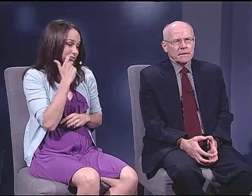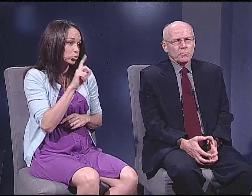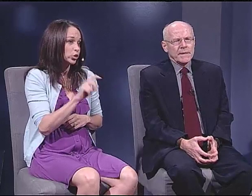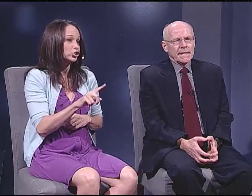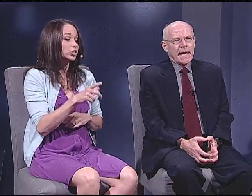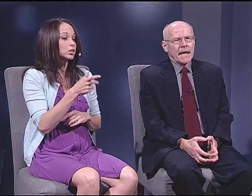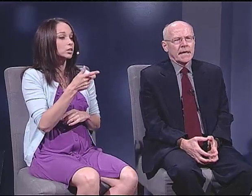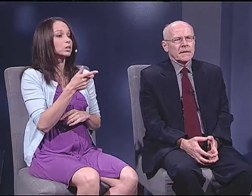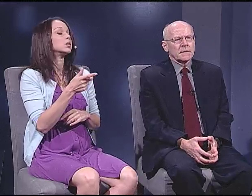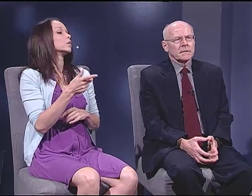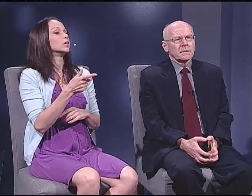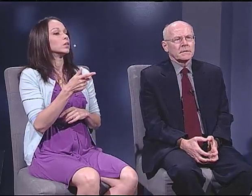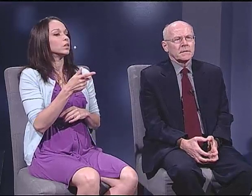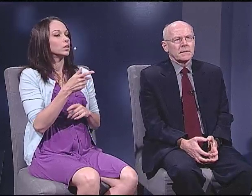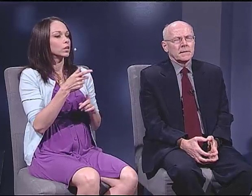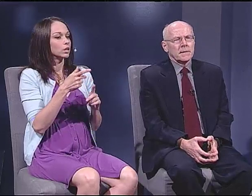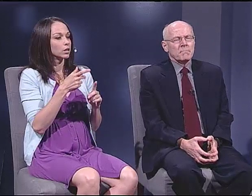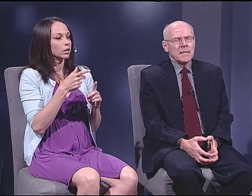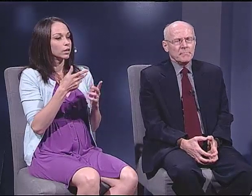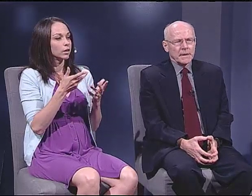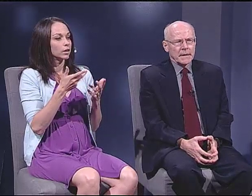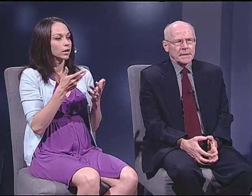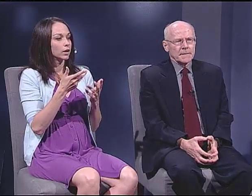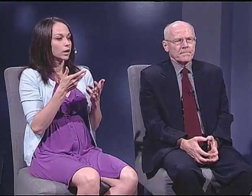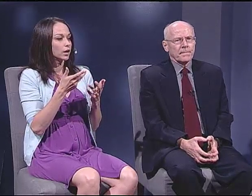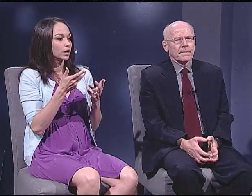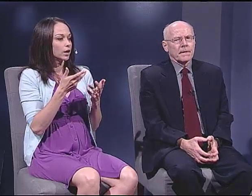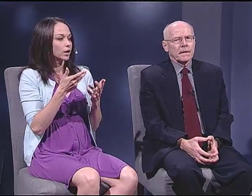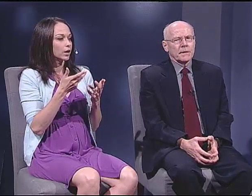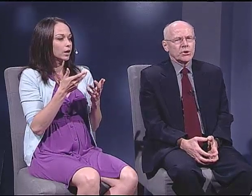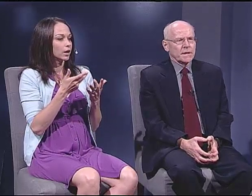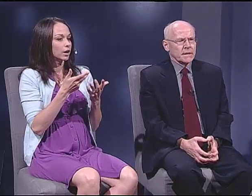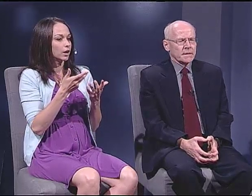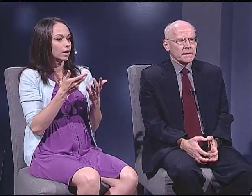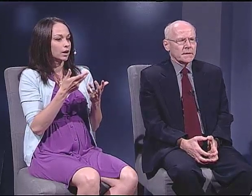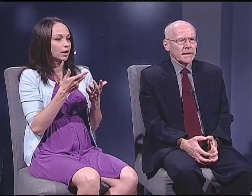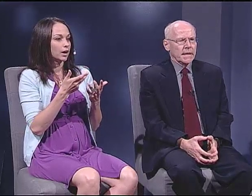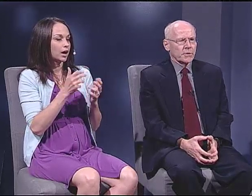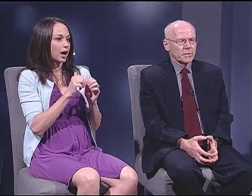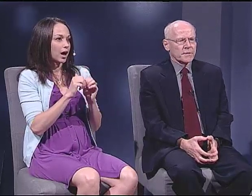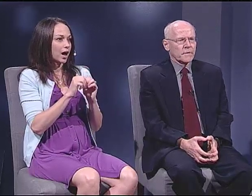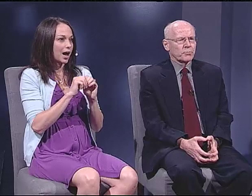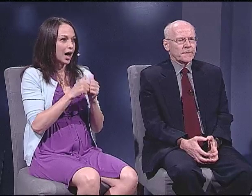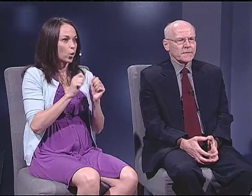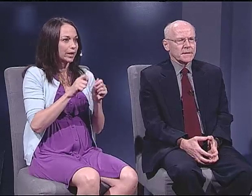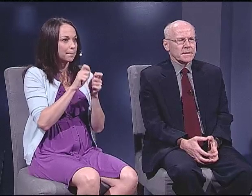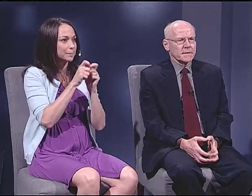that we can manipulate genes in terms of our preferences,